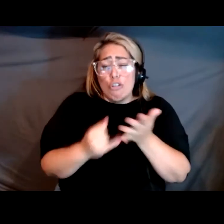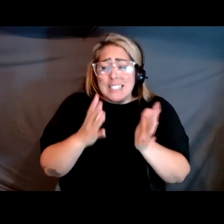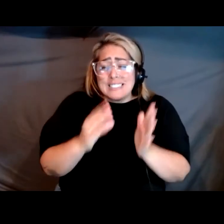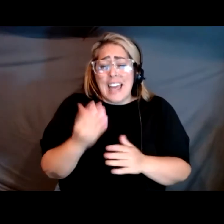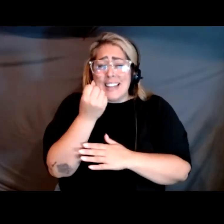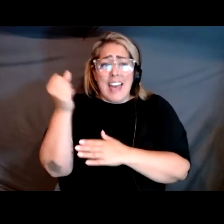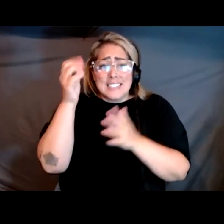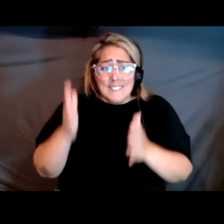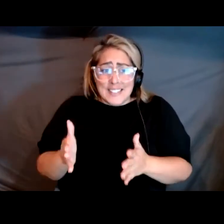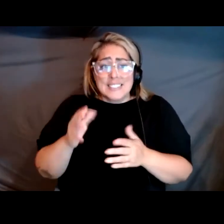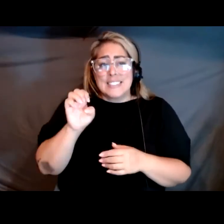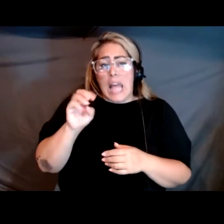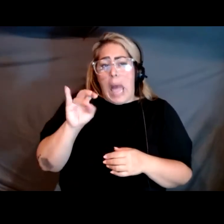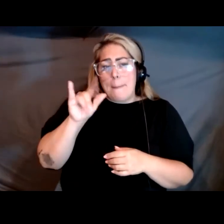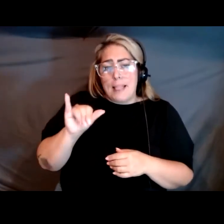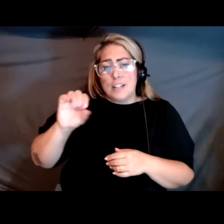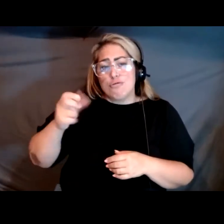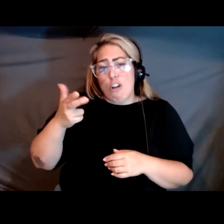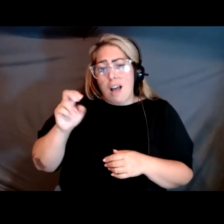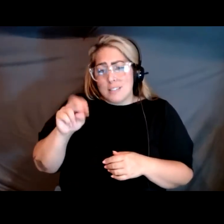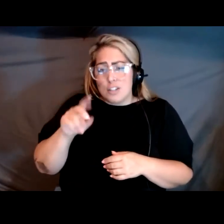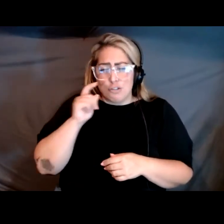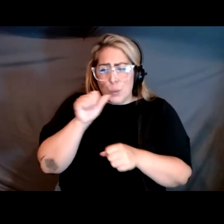who worked on Dance NYC's land acknowledgment.